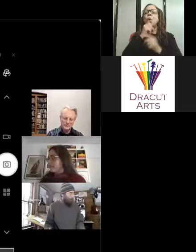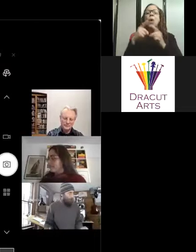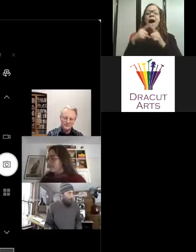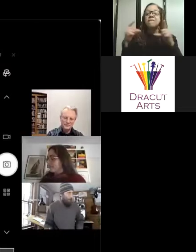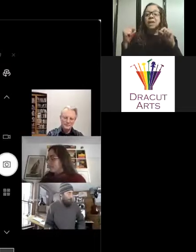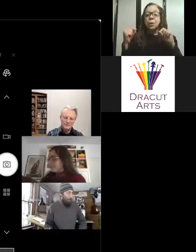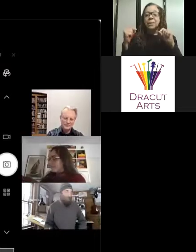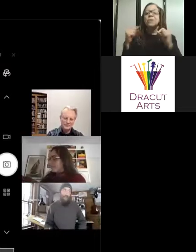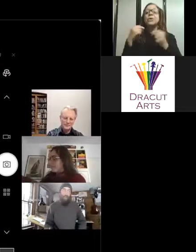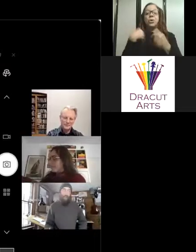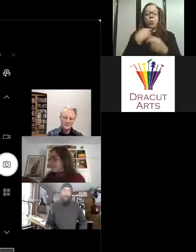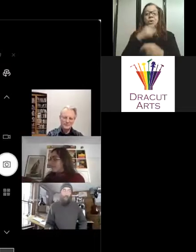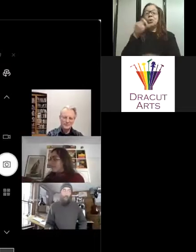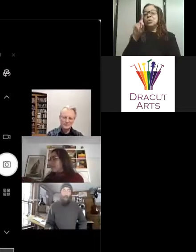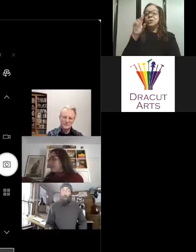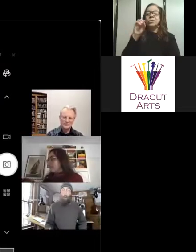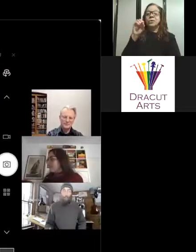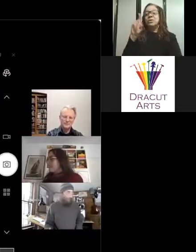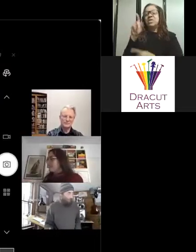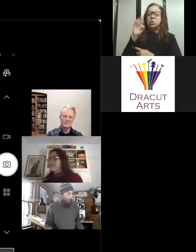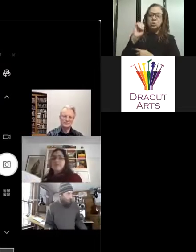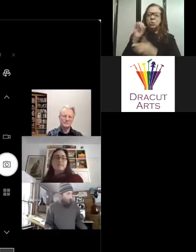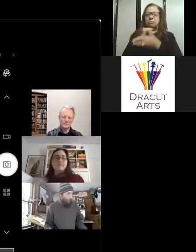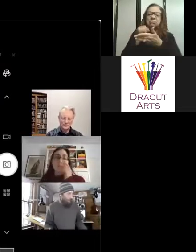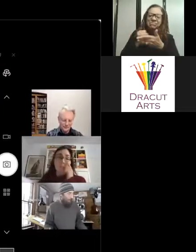together, just as we think about cartooning and comics.